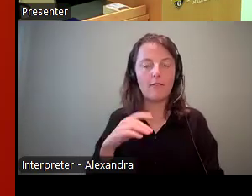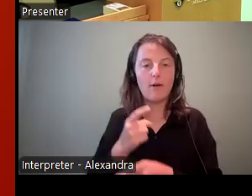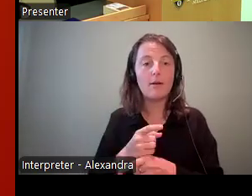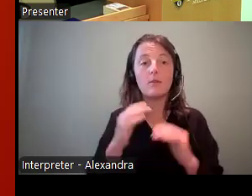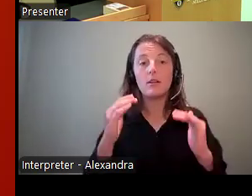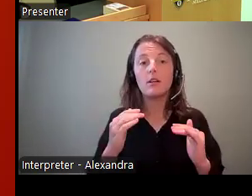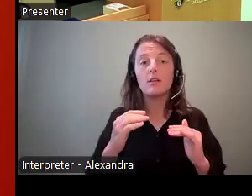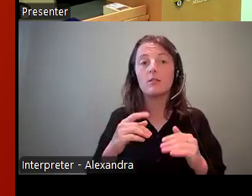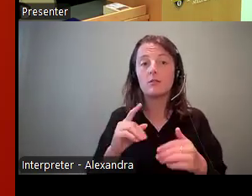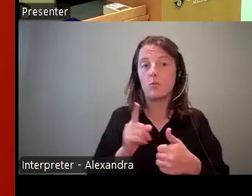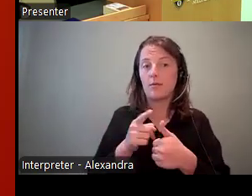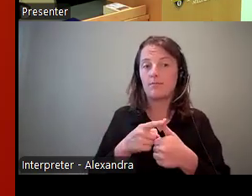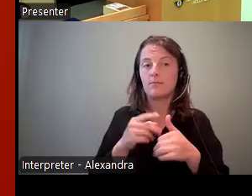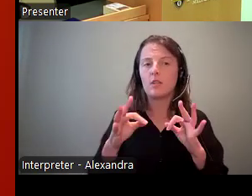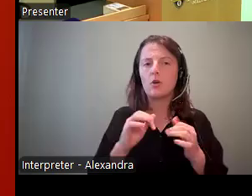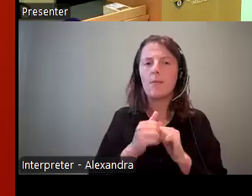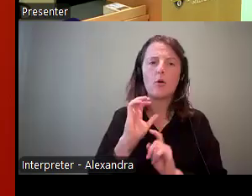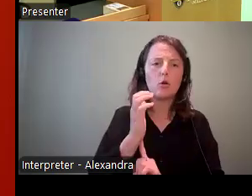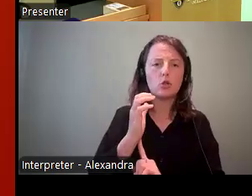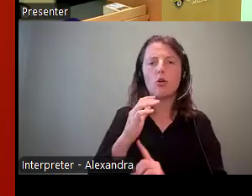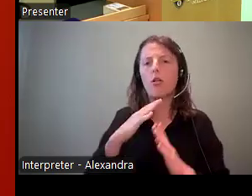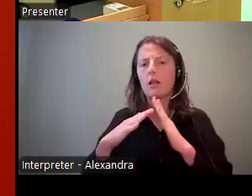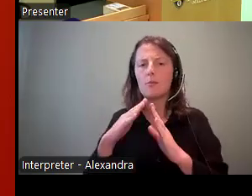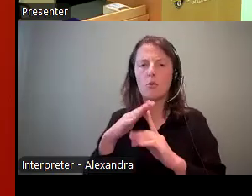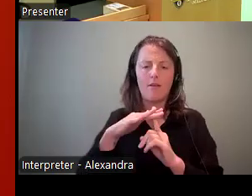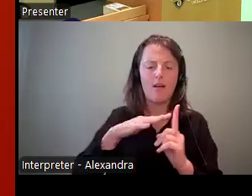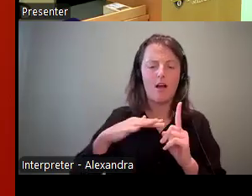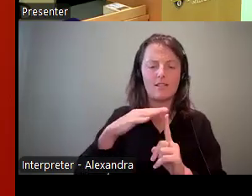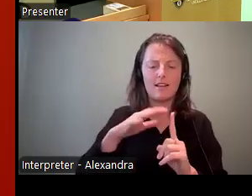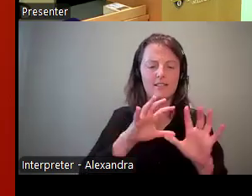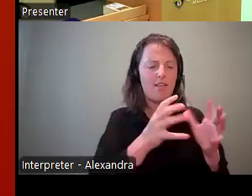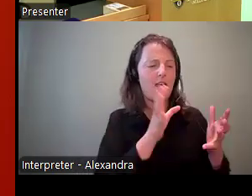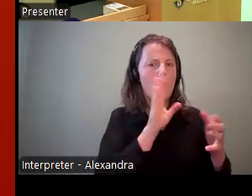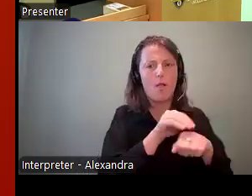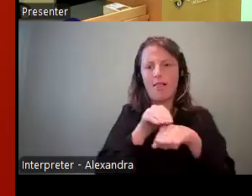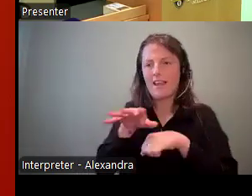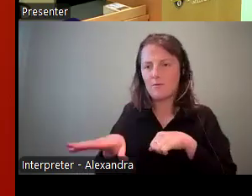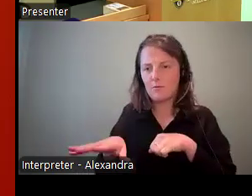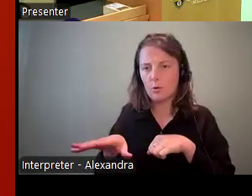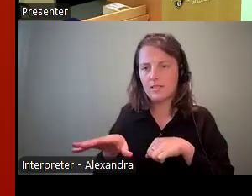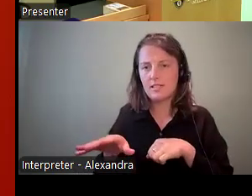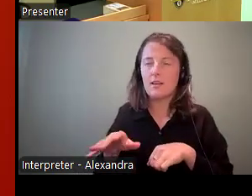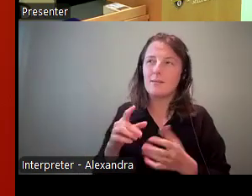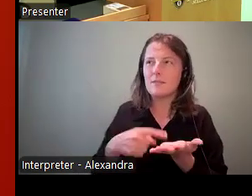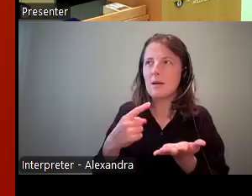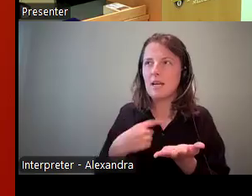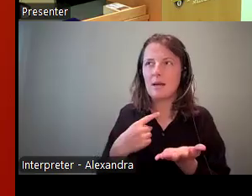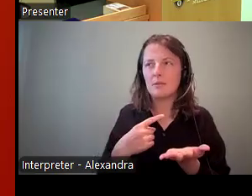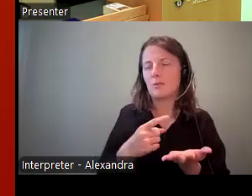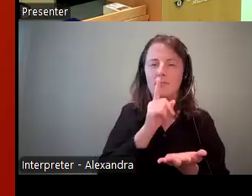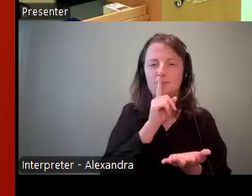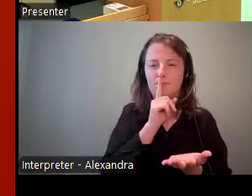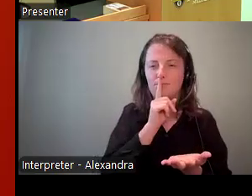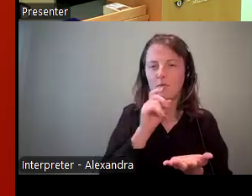context can influence. There's an there's a there's an unspoken often unrecognized influence